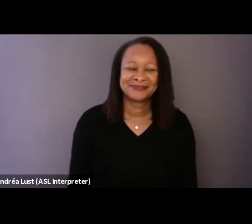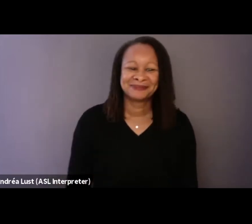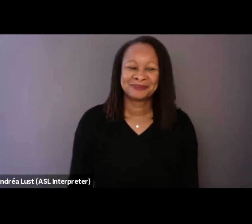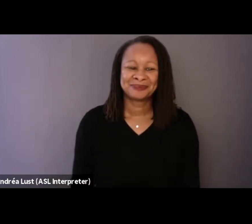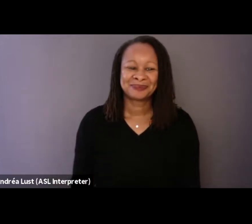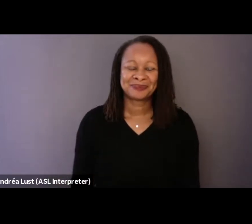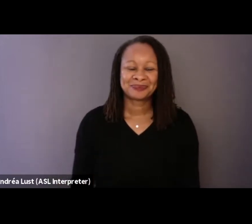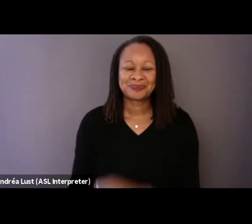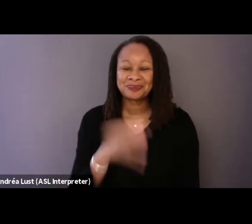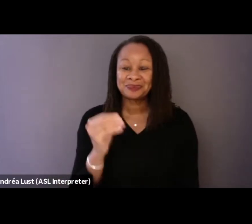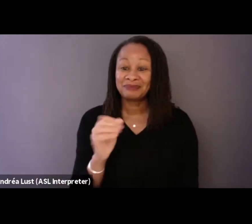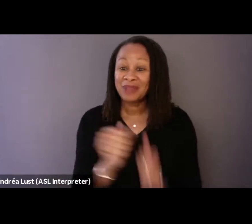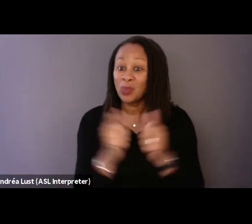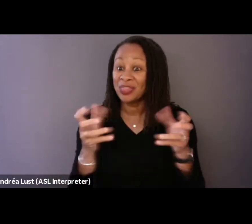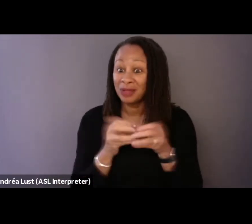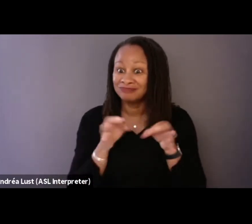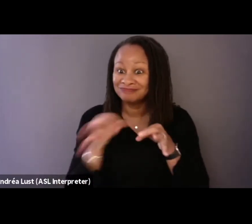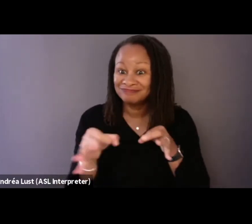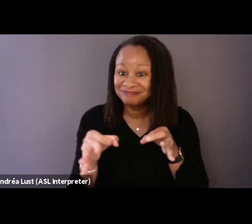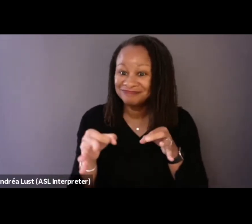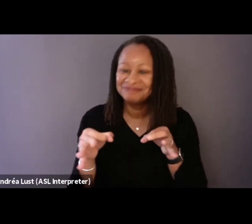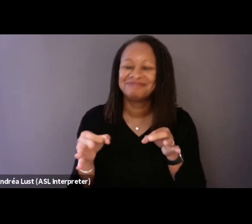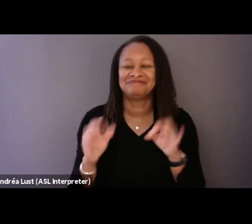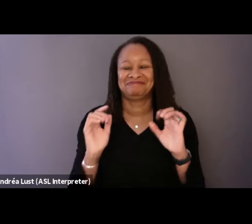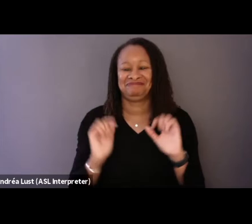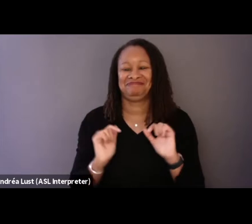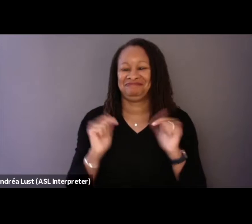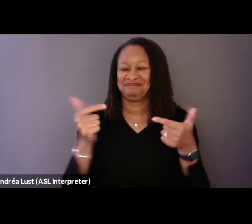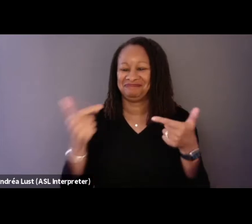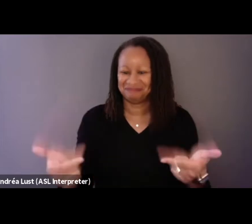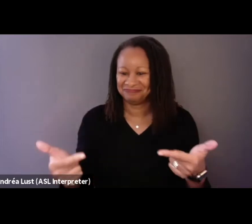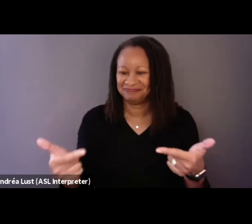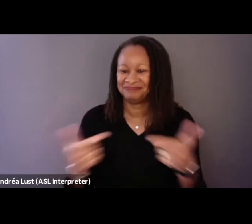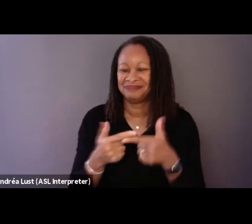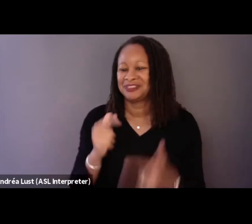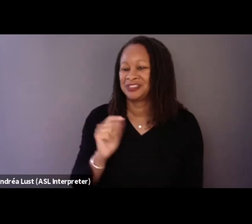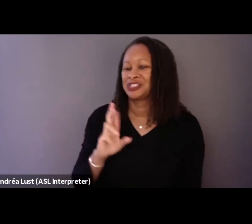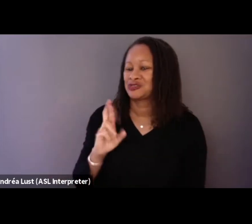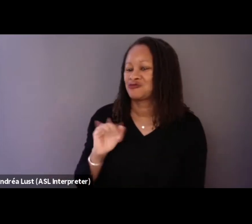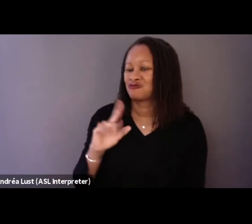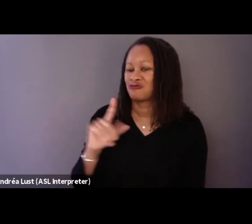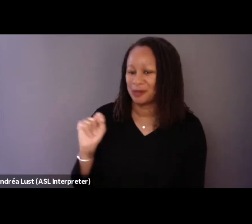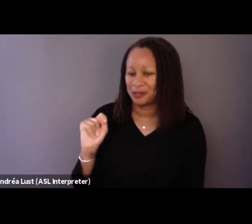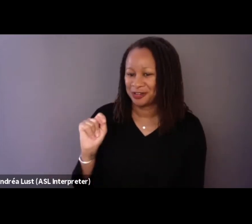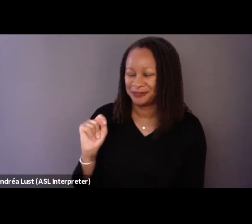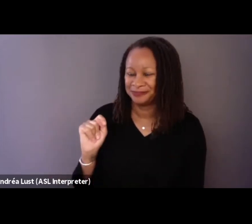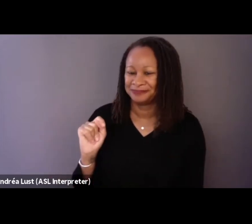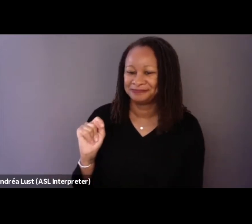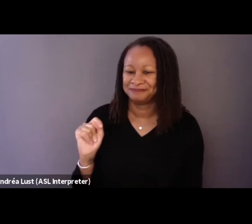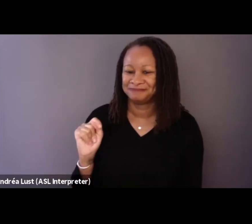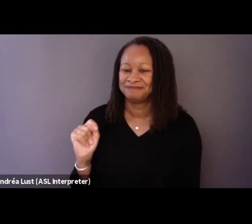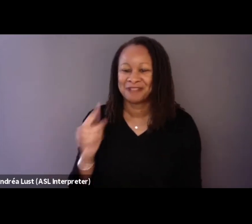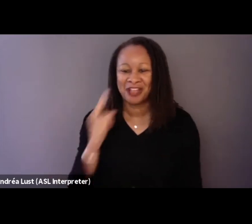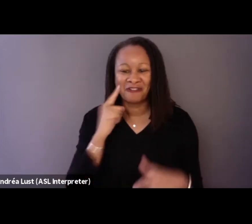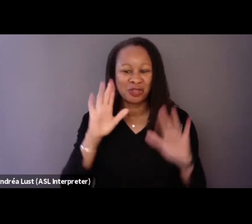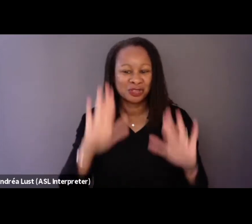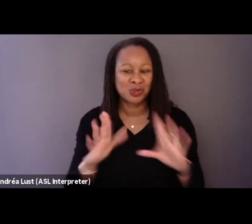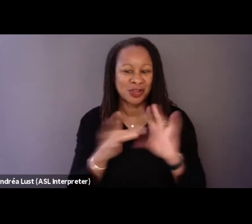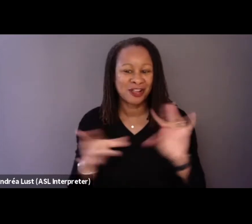And without any further ado, I'm going to hand things over to Robert for this great conversation.